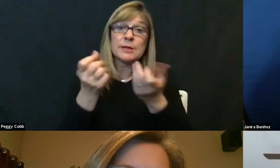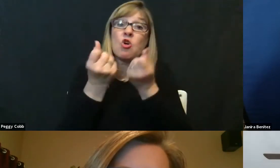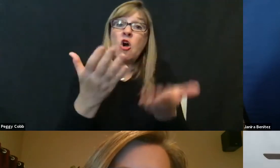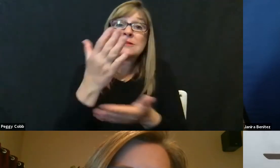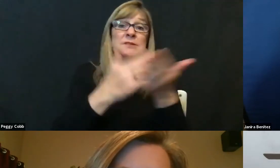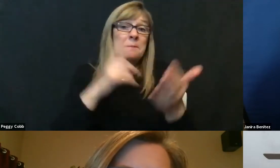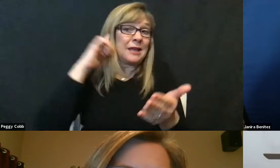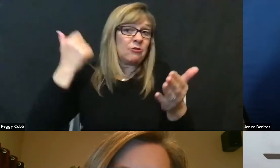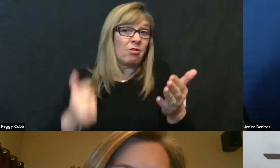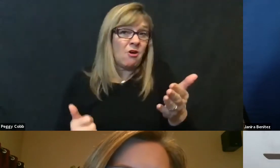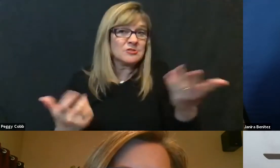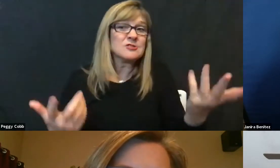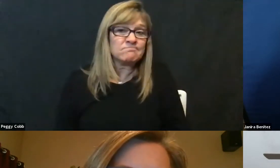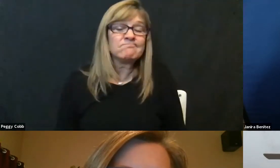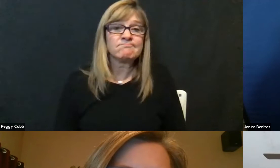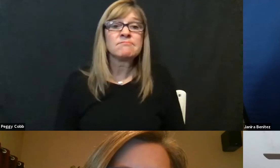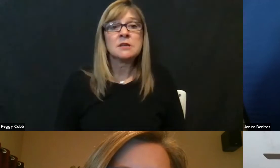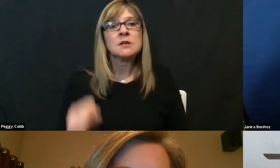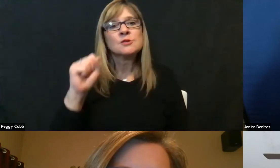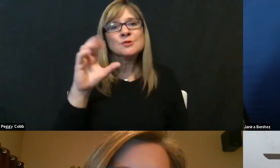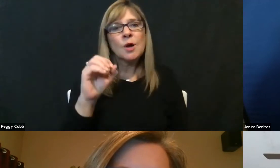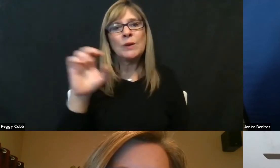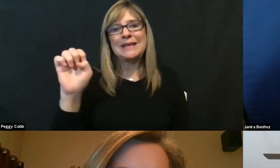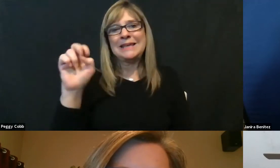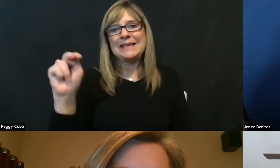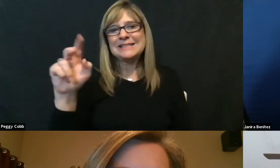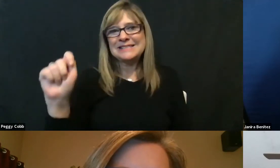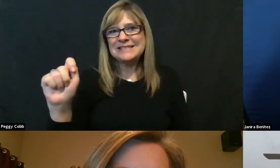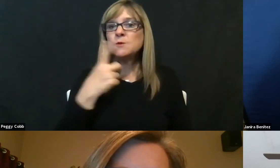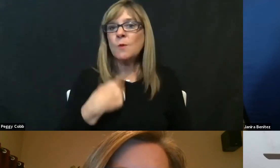caused the hearing loss. So the ENT though told me that what he would get